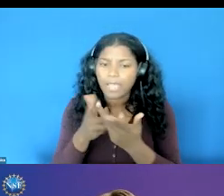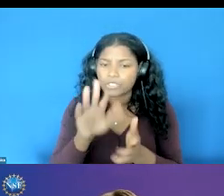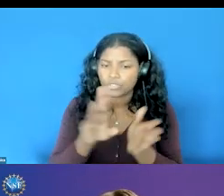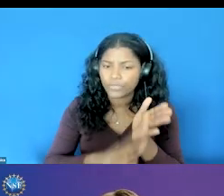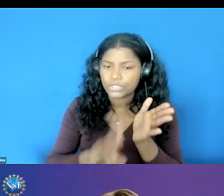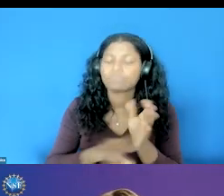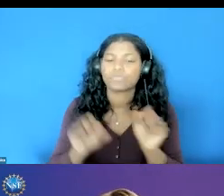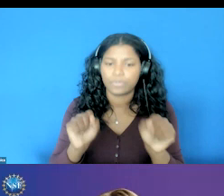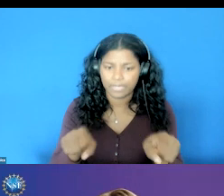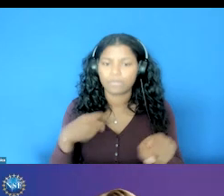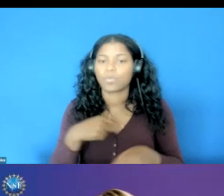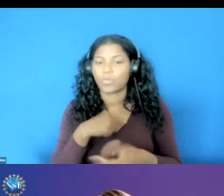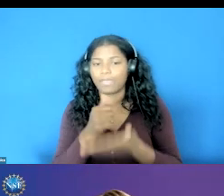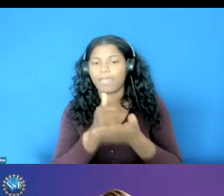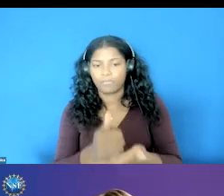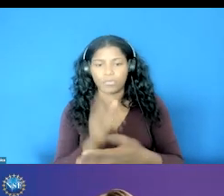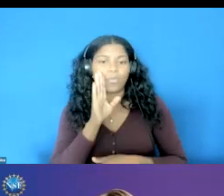And we will help you figure out where to go from there.